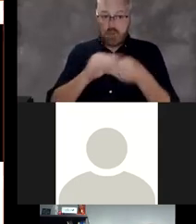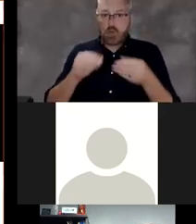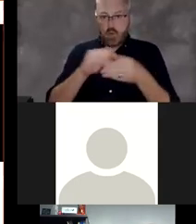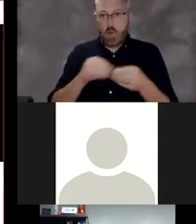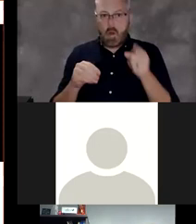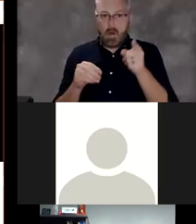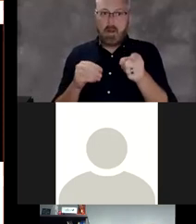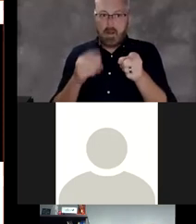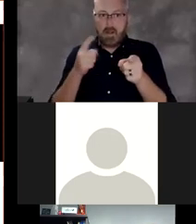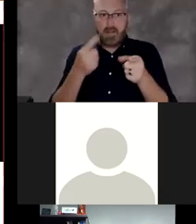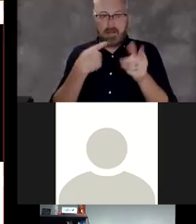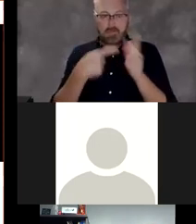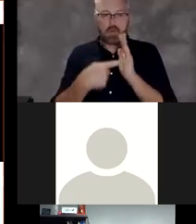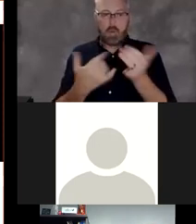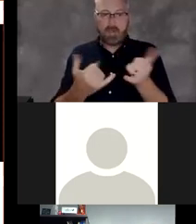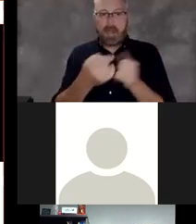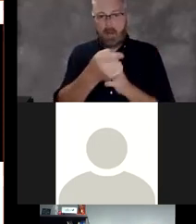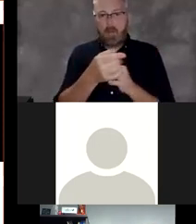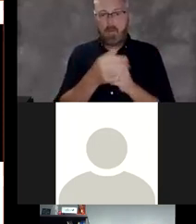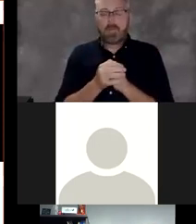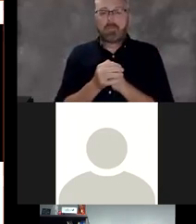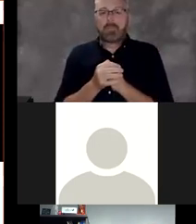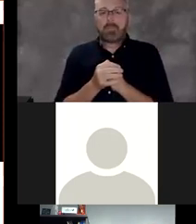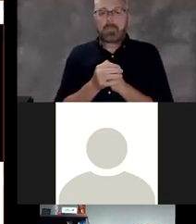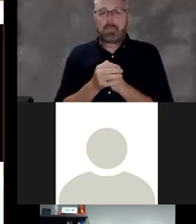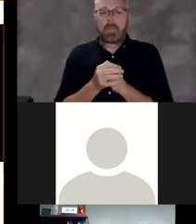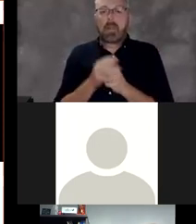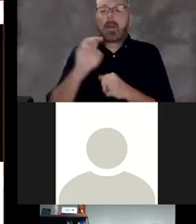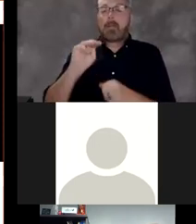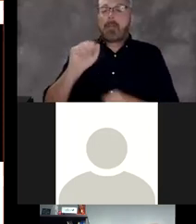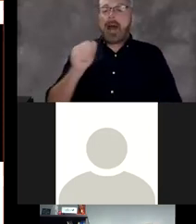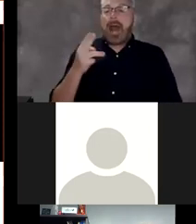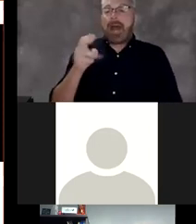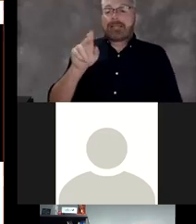THAT WE HAVE ON HERE. A MAHASKA COUNTY SCHOOL TEACHER